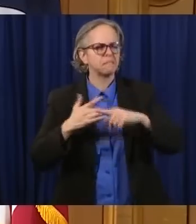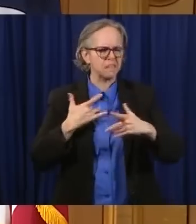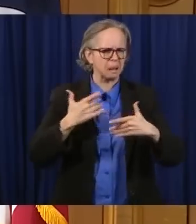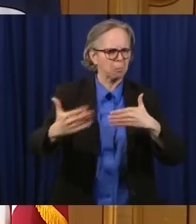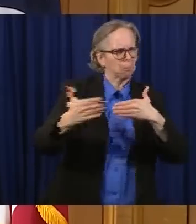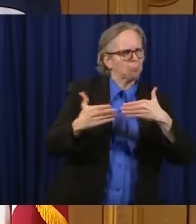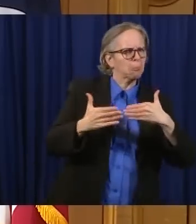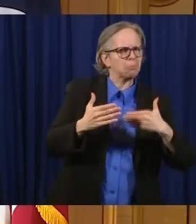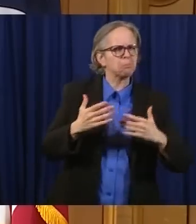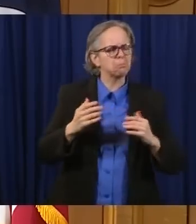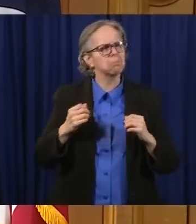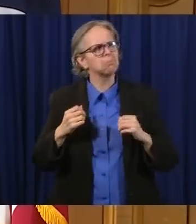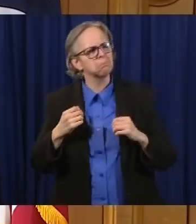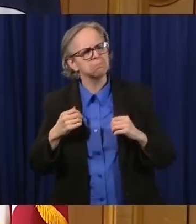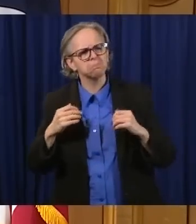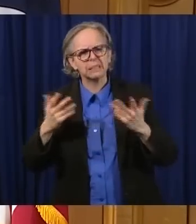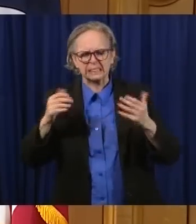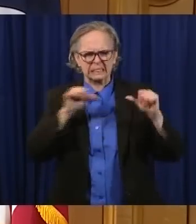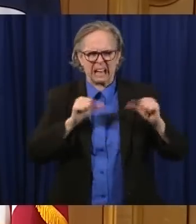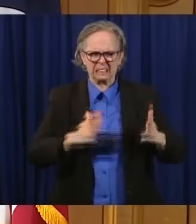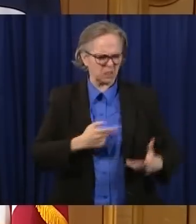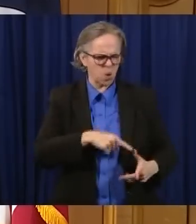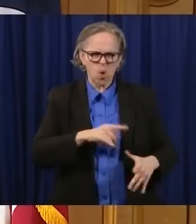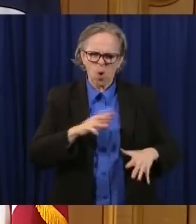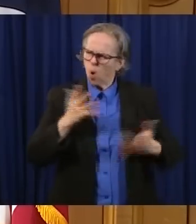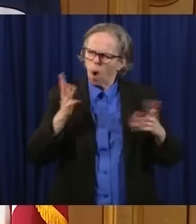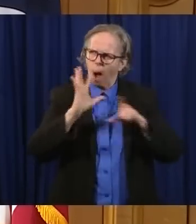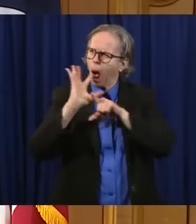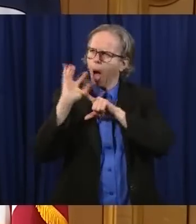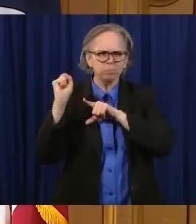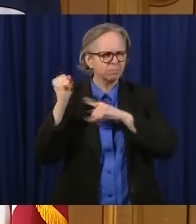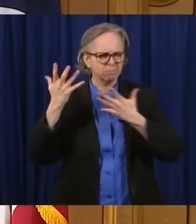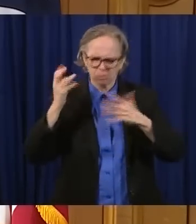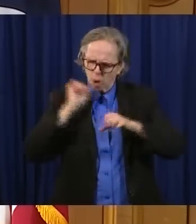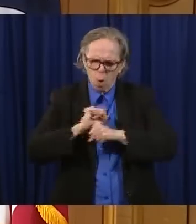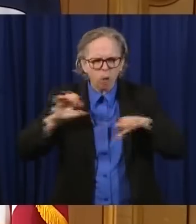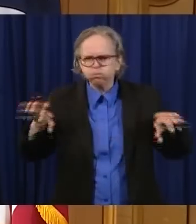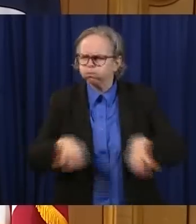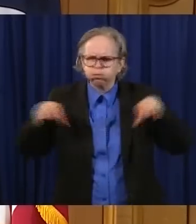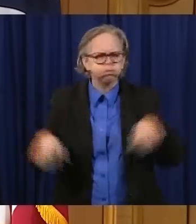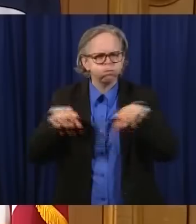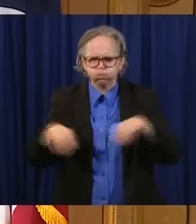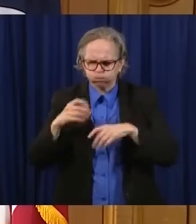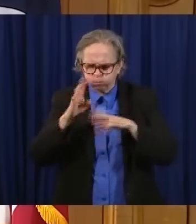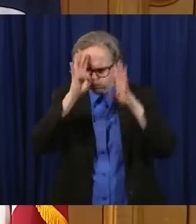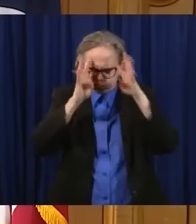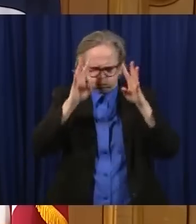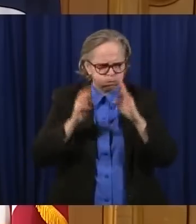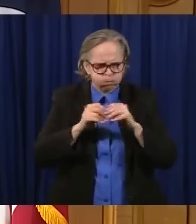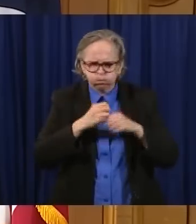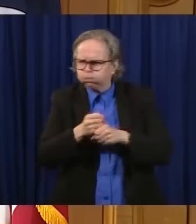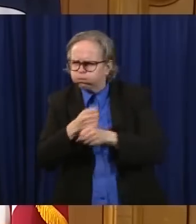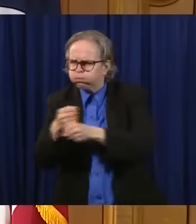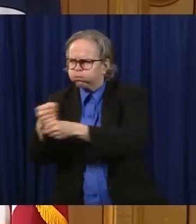UNTIL WE HAVE IMMUNIZATION. DON'T KNOW HOW LONG THAT WILL BE. COULD BE A YEAR, COULD BE